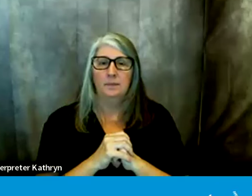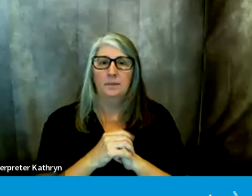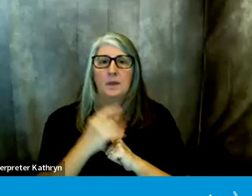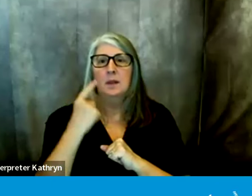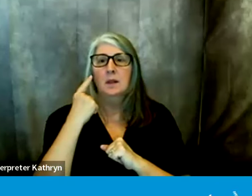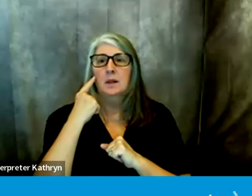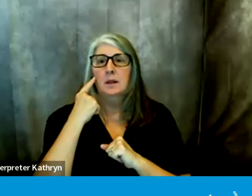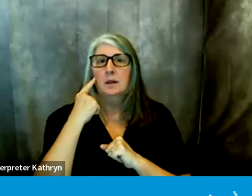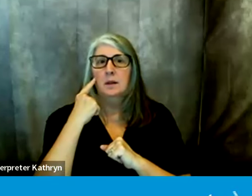Okay.